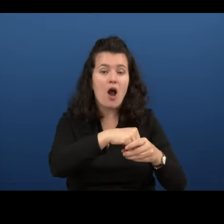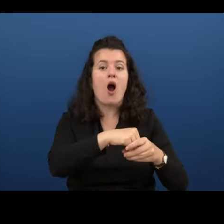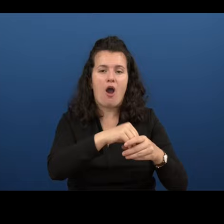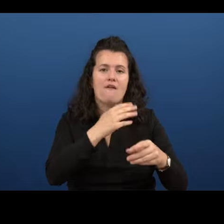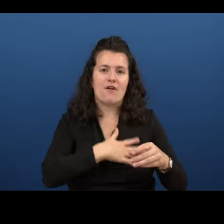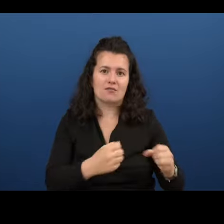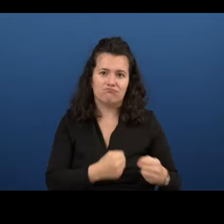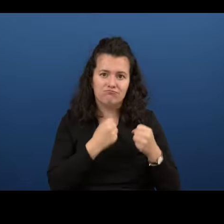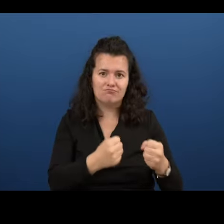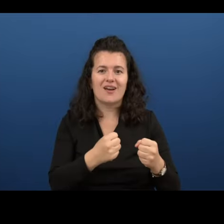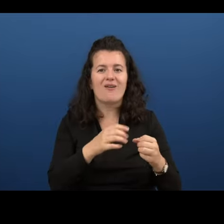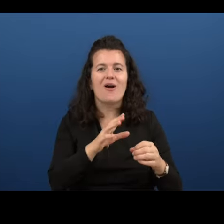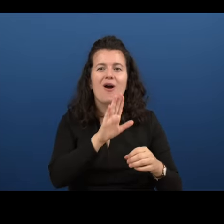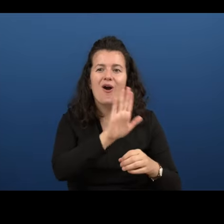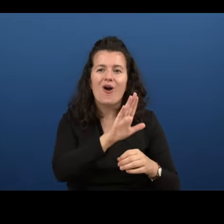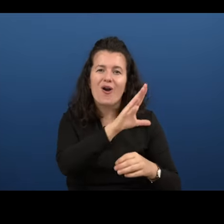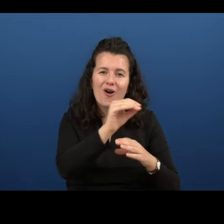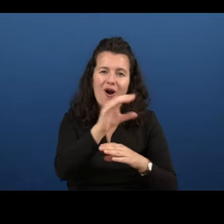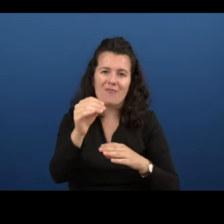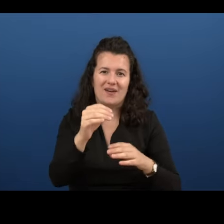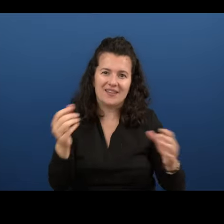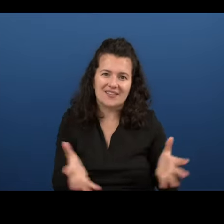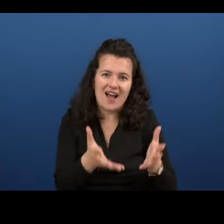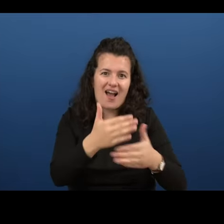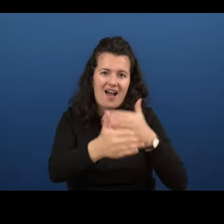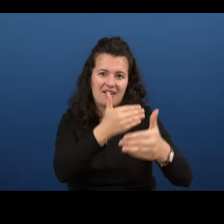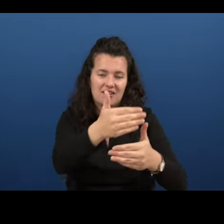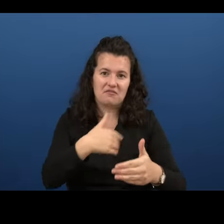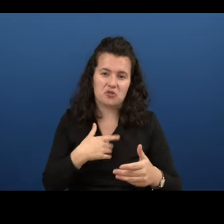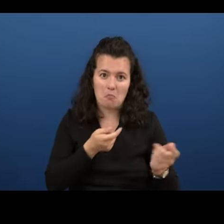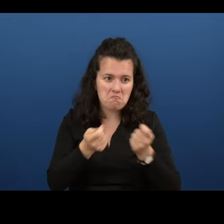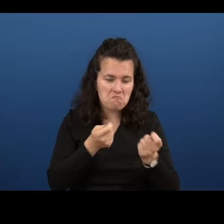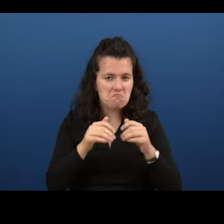and it's amazing that you're leading this really appreciate what you do and also I think